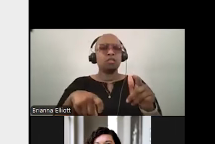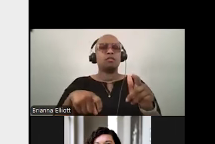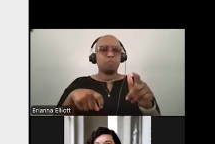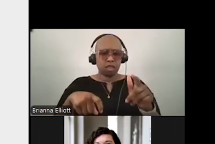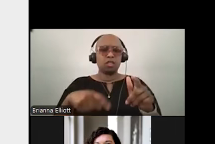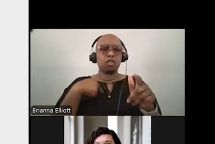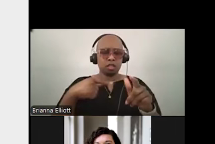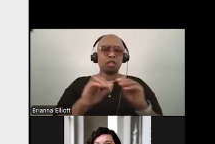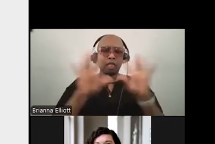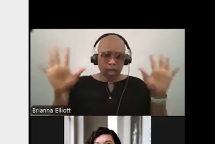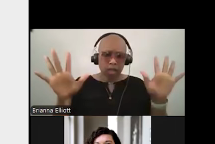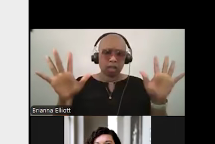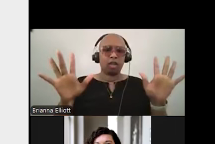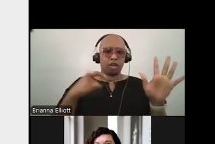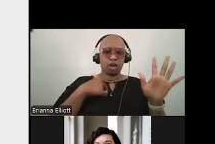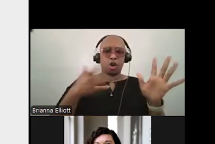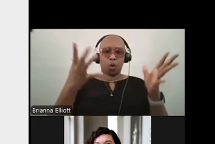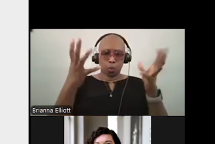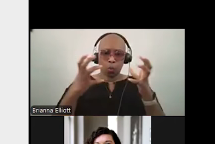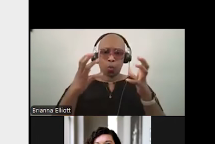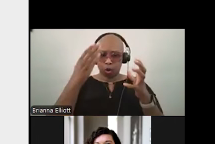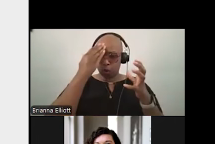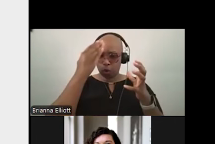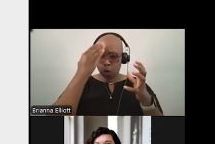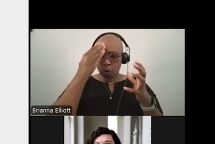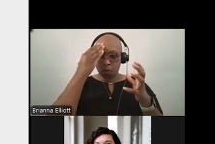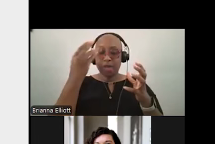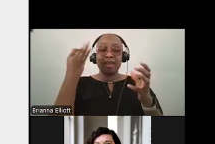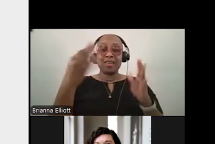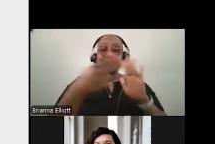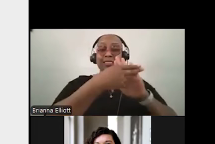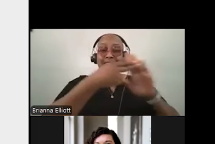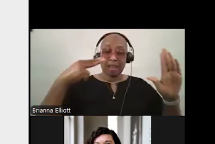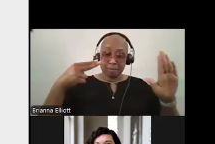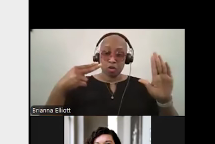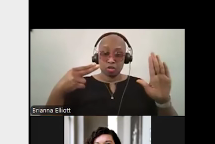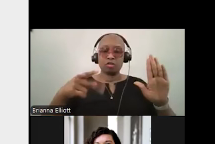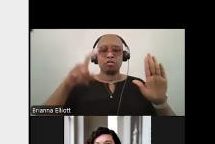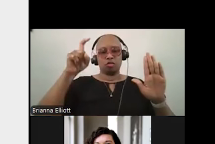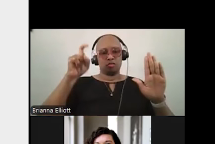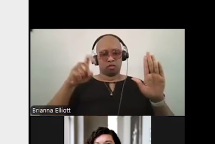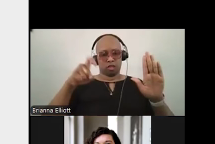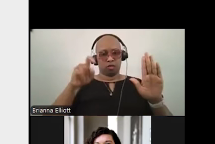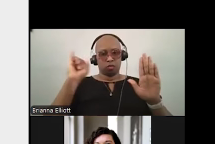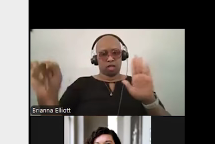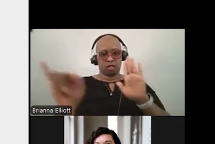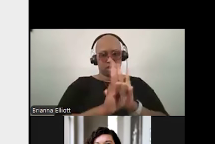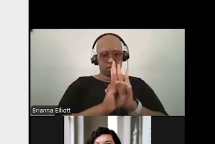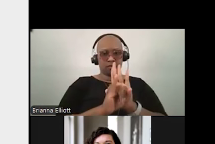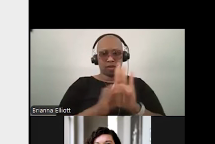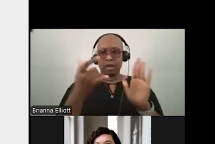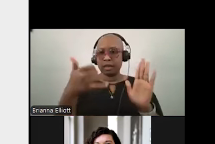are clearly labeled so people know what they need to input and identify any errors clearly.